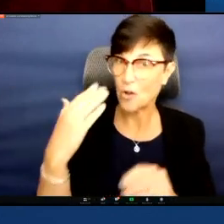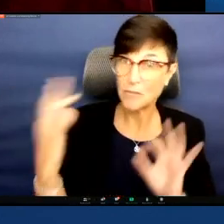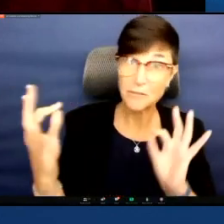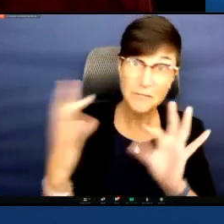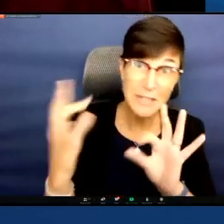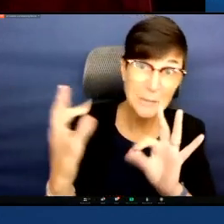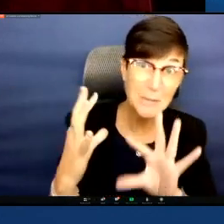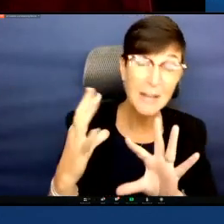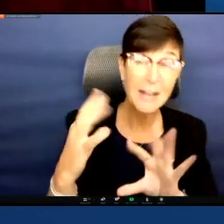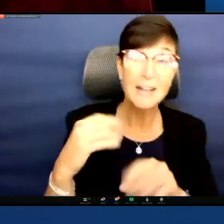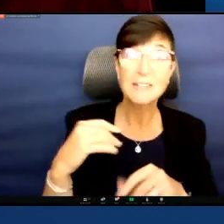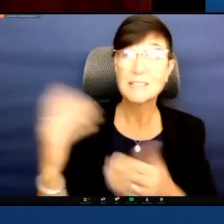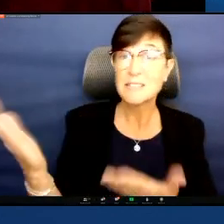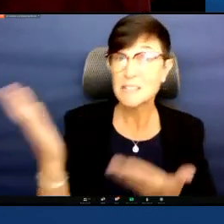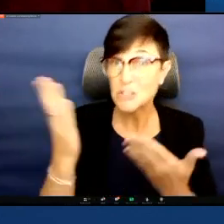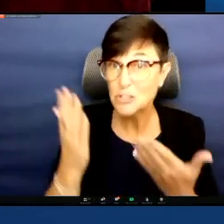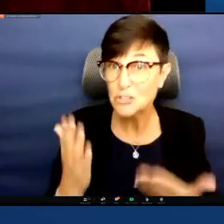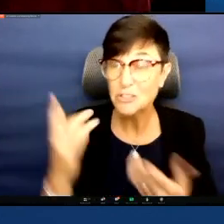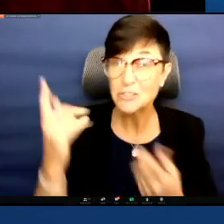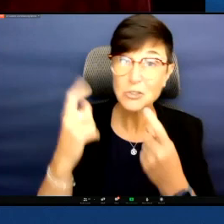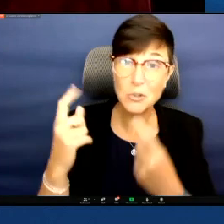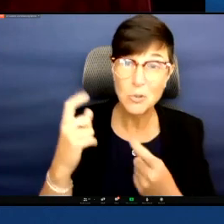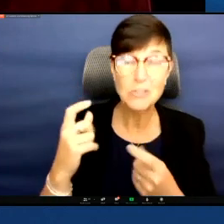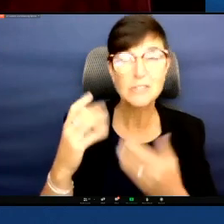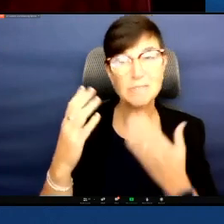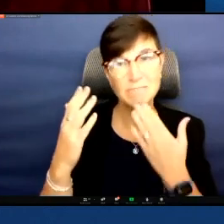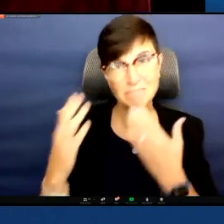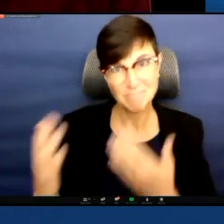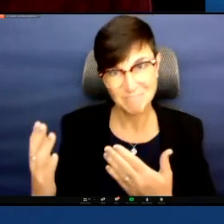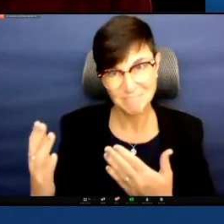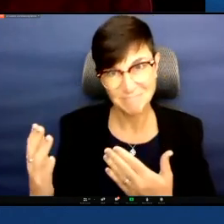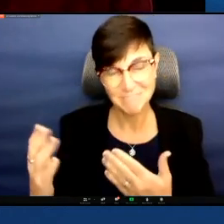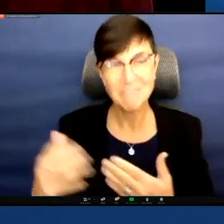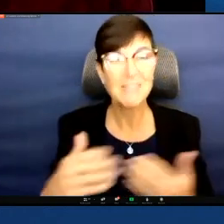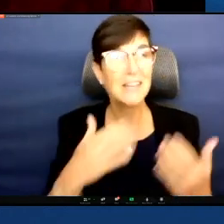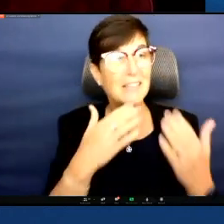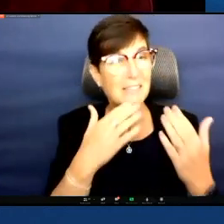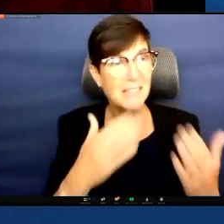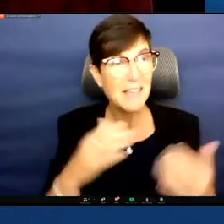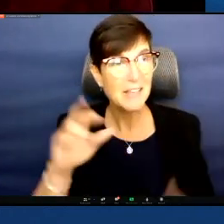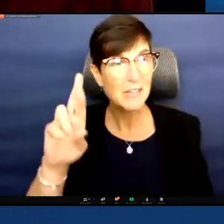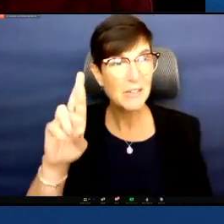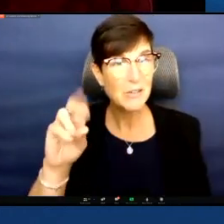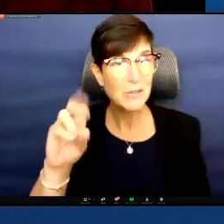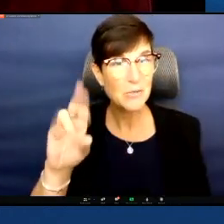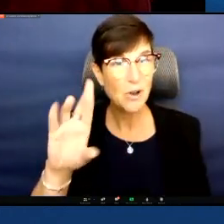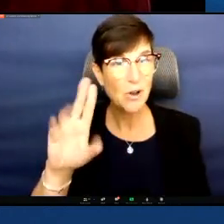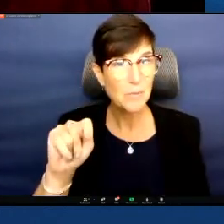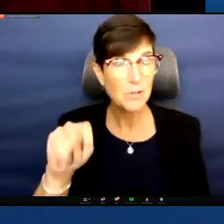So thanks everybody so much and thank you, Robert and Amanda and our interpreters. Thanks so much.